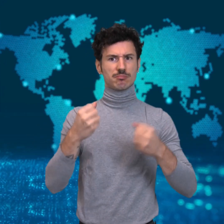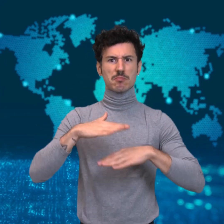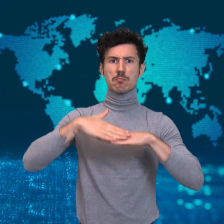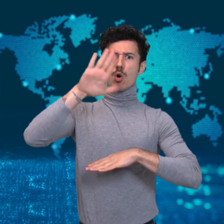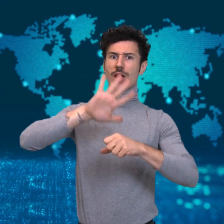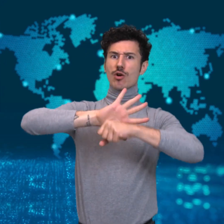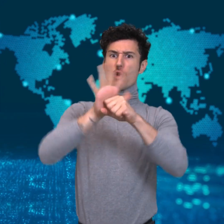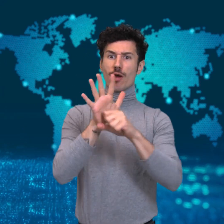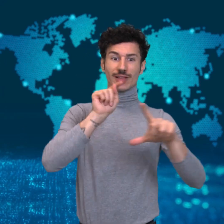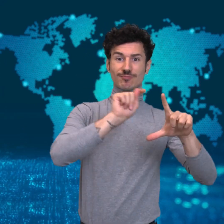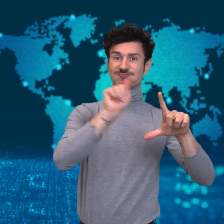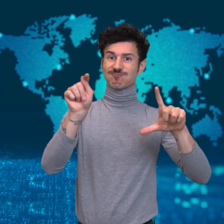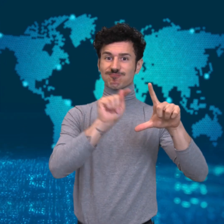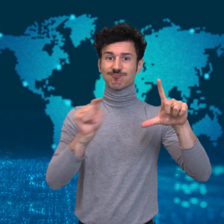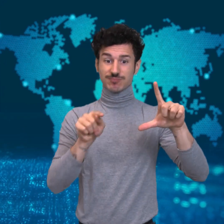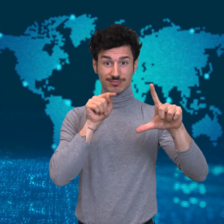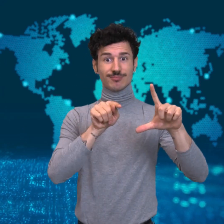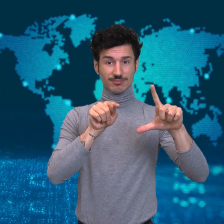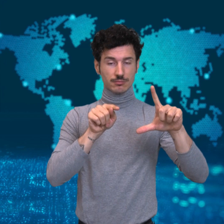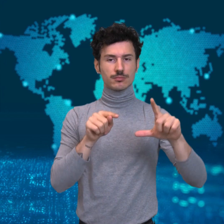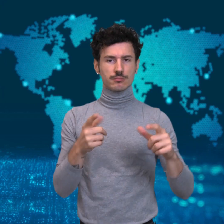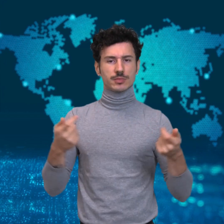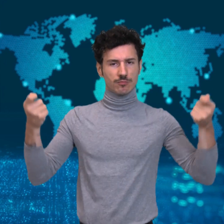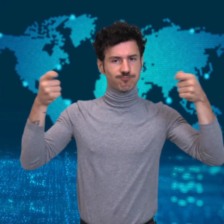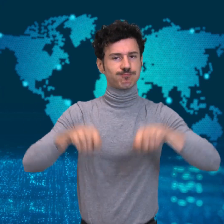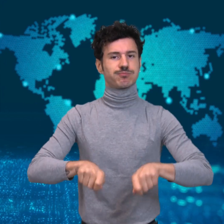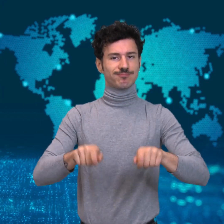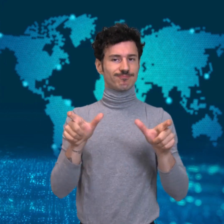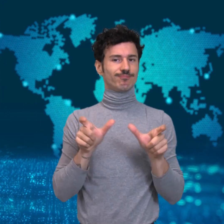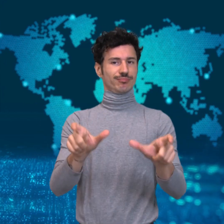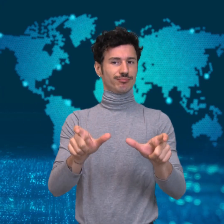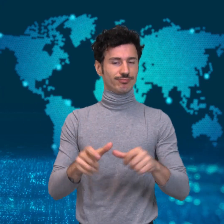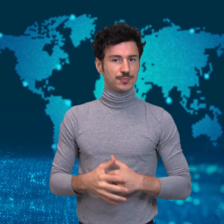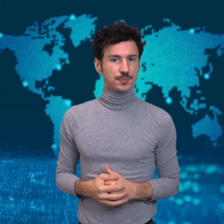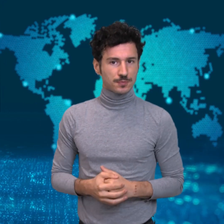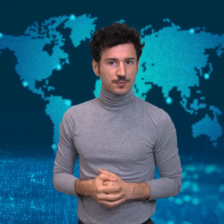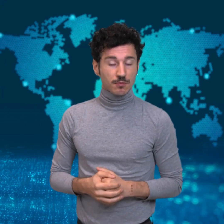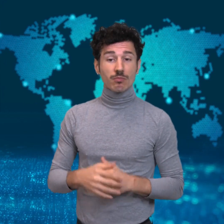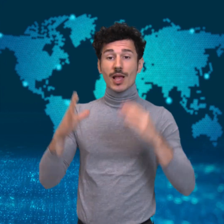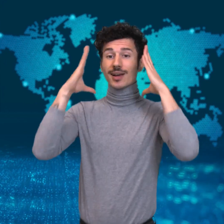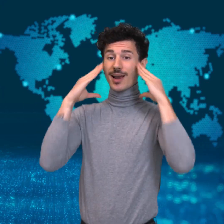in its worst-hit areas. In the Netherlands,